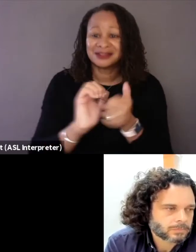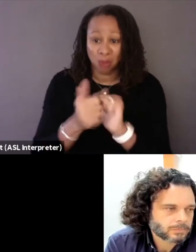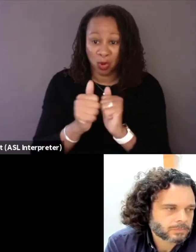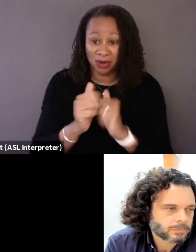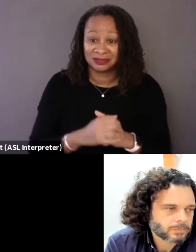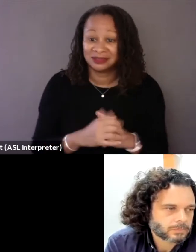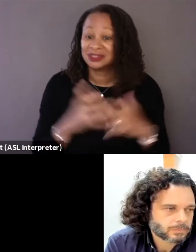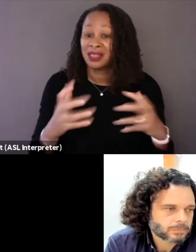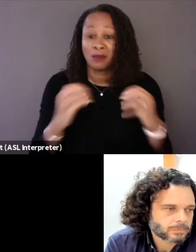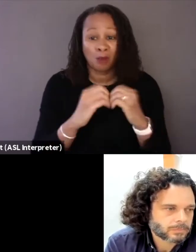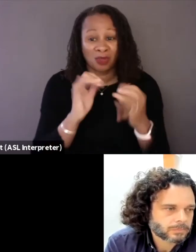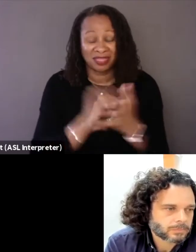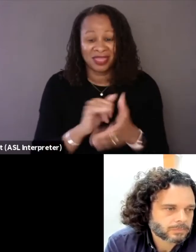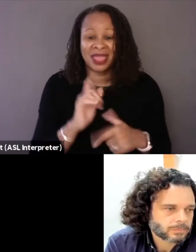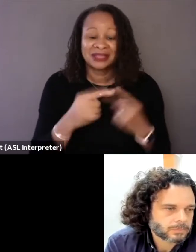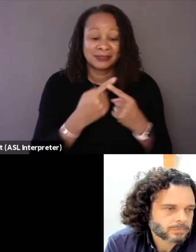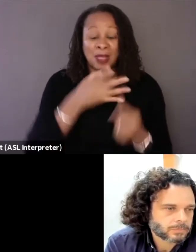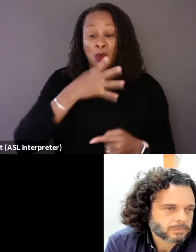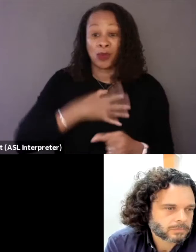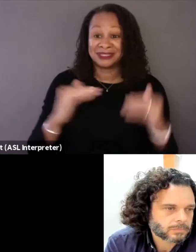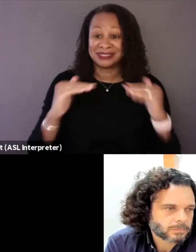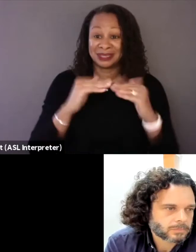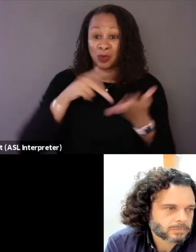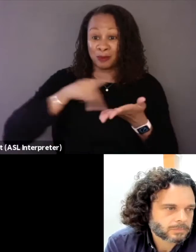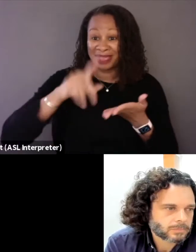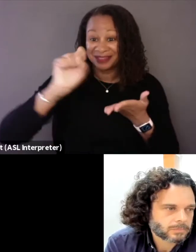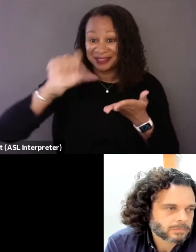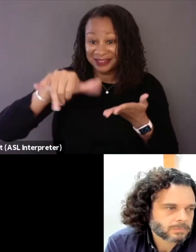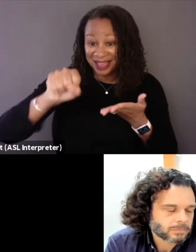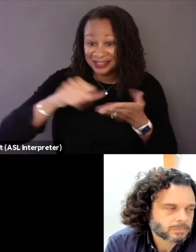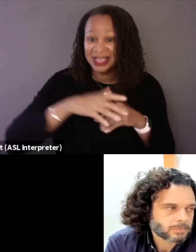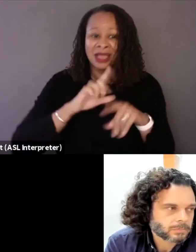Yes, It's about women's equal pay, but it's also about a piece of history